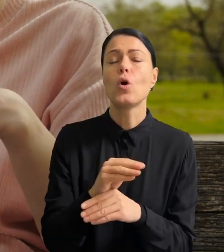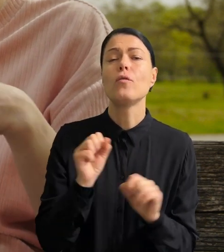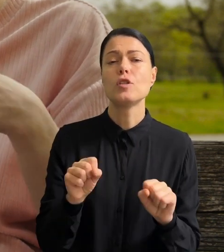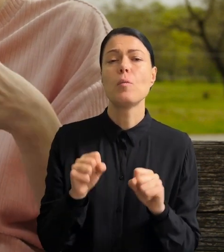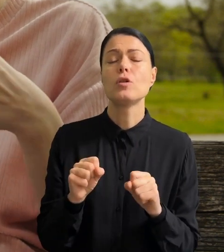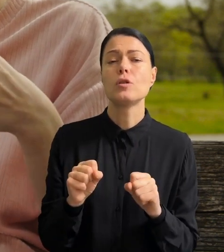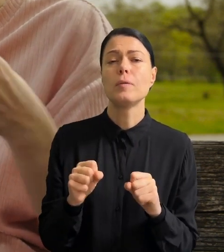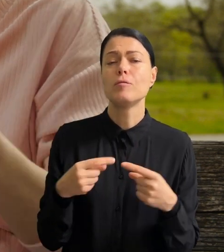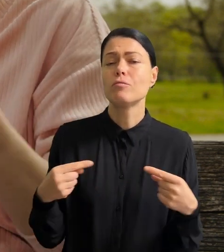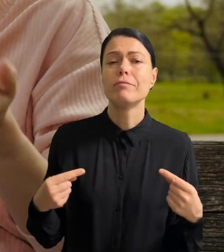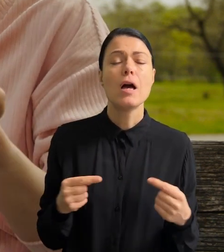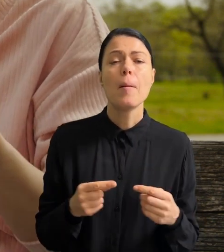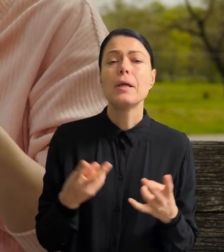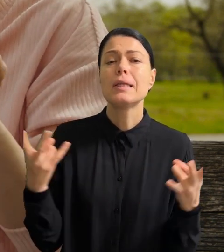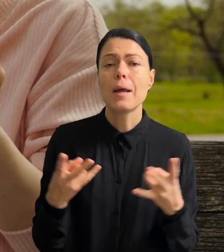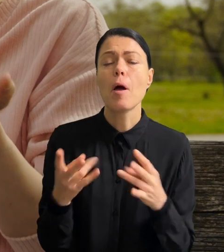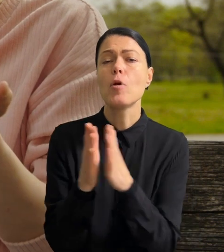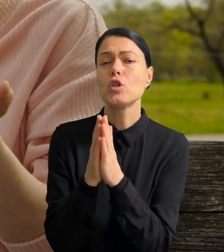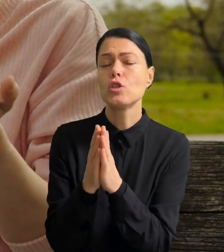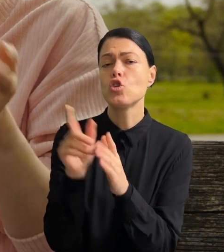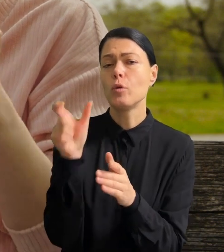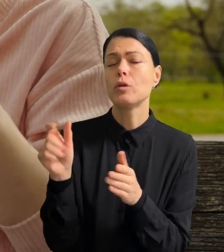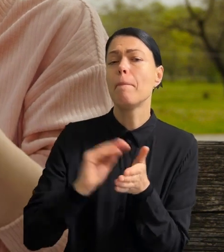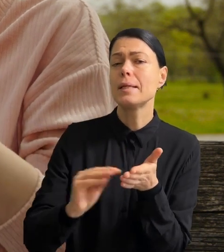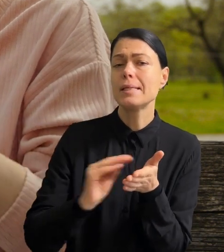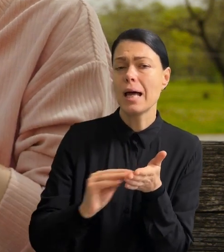Because sometimes I still have to ask people to write things down for me,